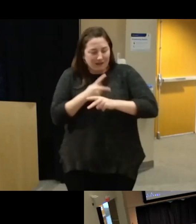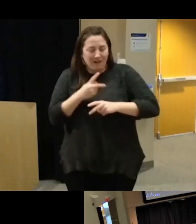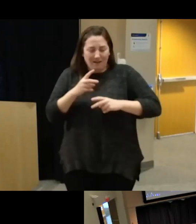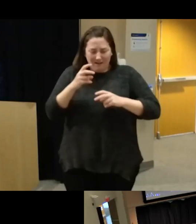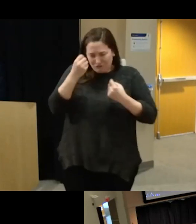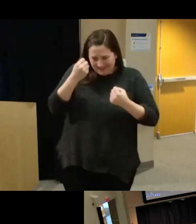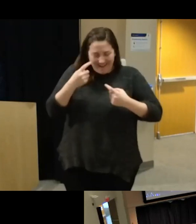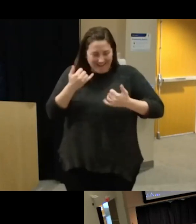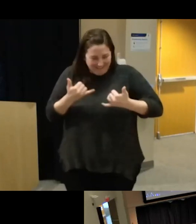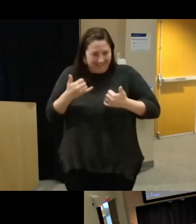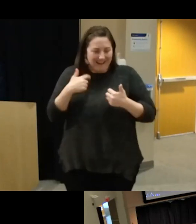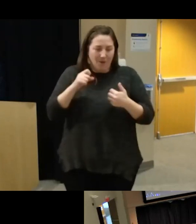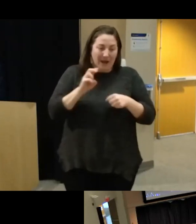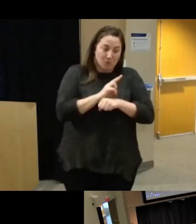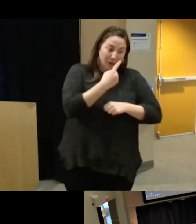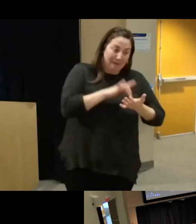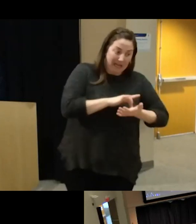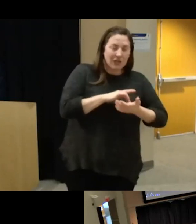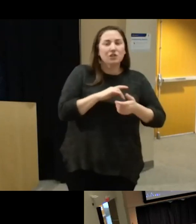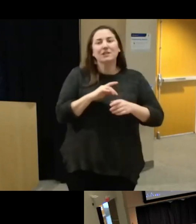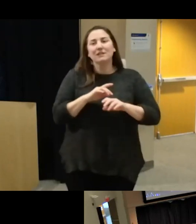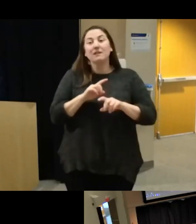now have to take one medication but monitor them and